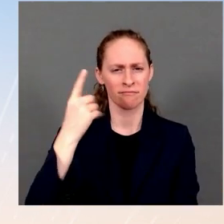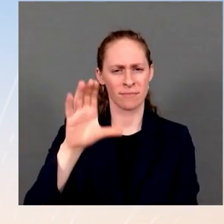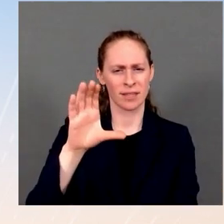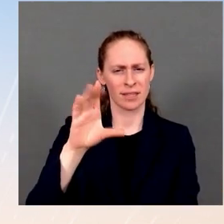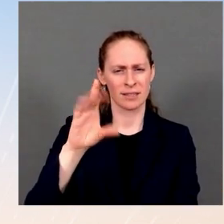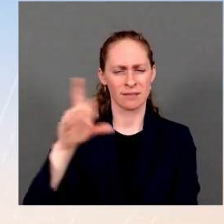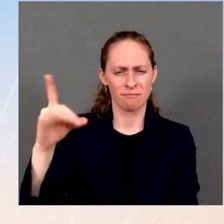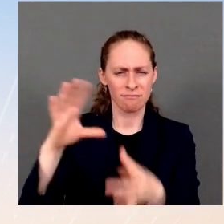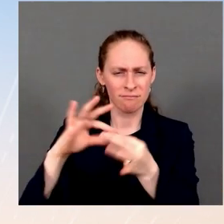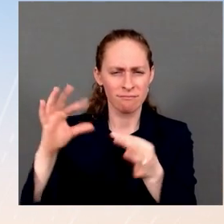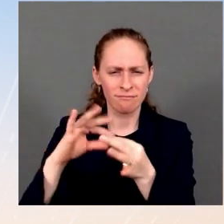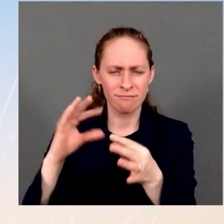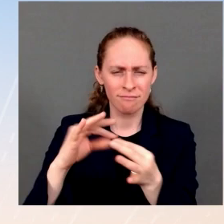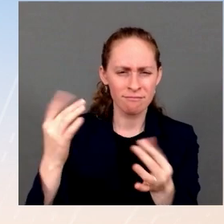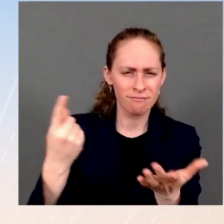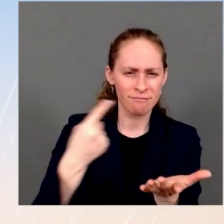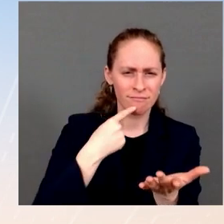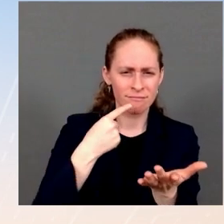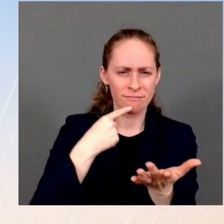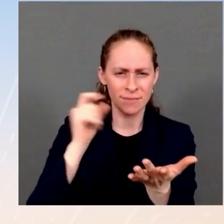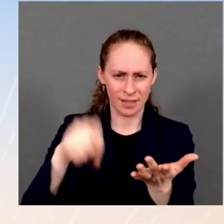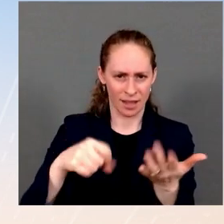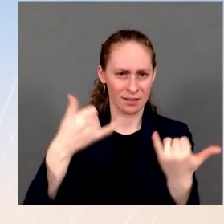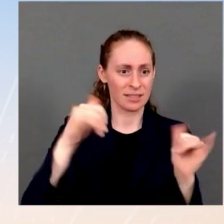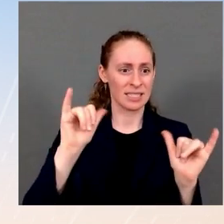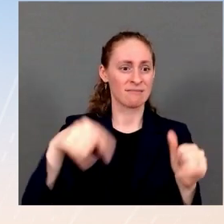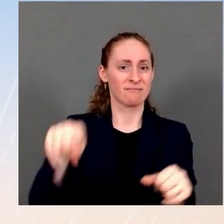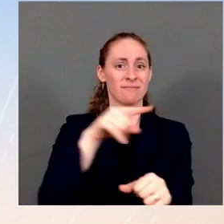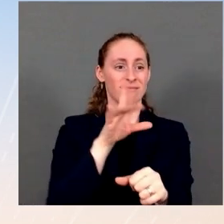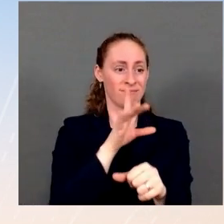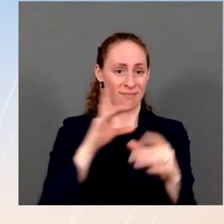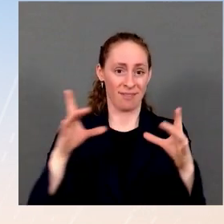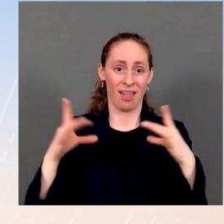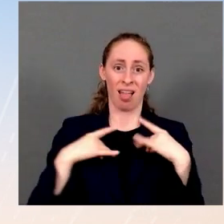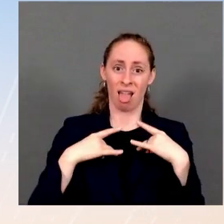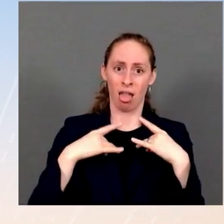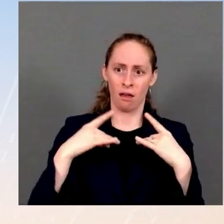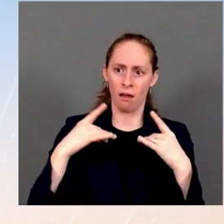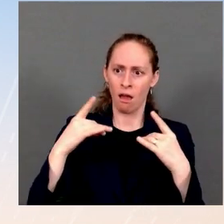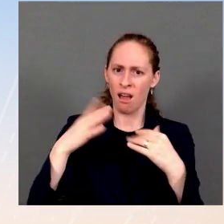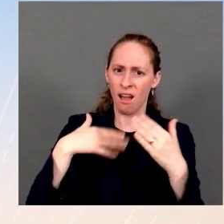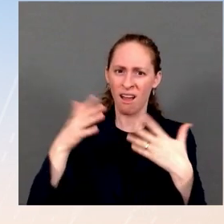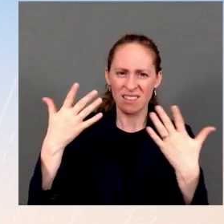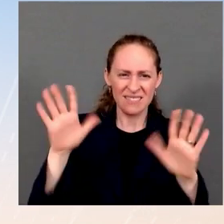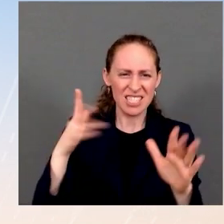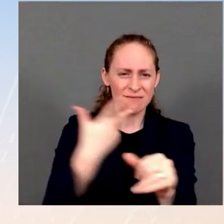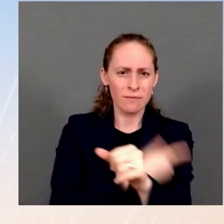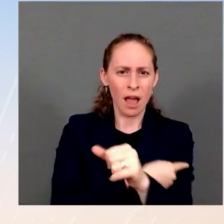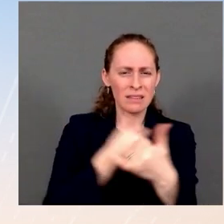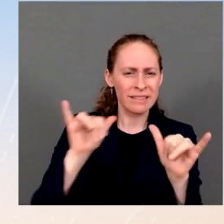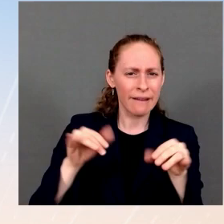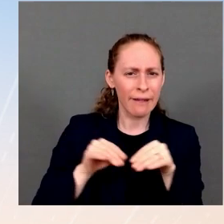I didn't hear this interview so I would have to see it in its full context. What I know and what the President believes is that we have to listen to the science.